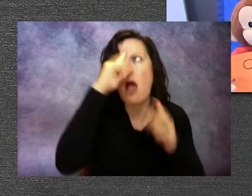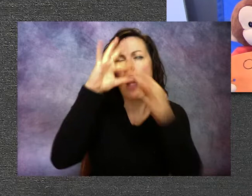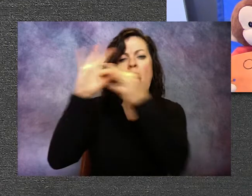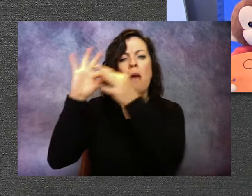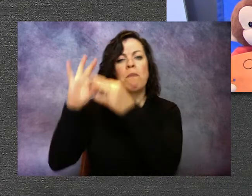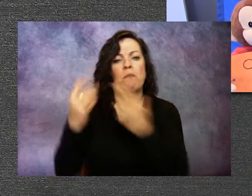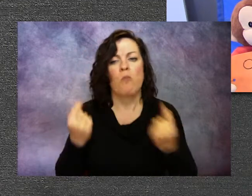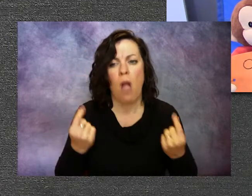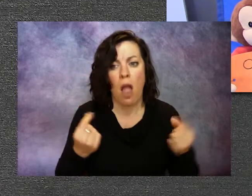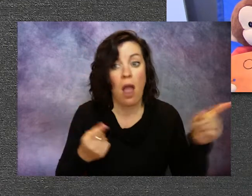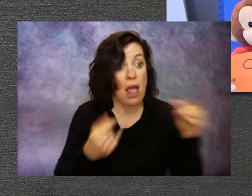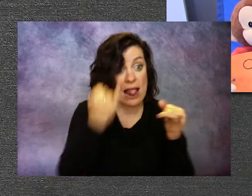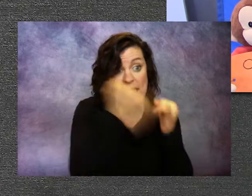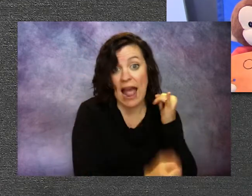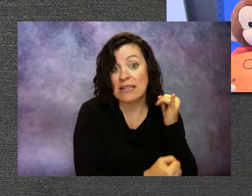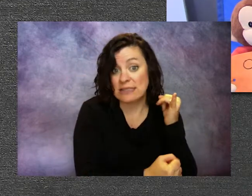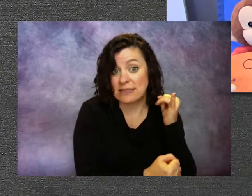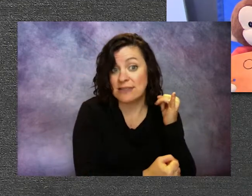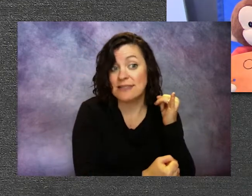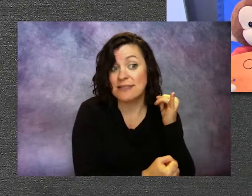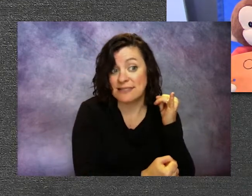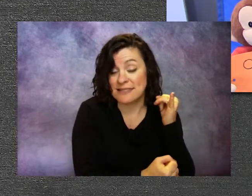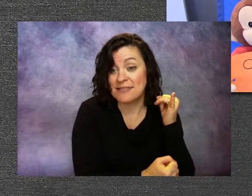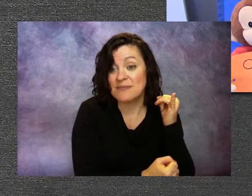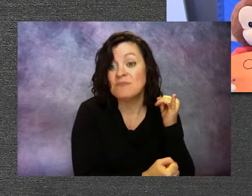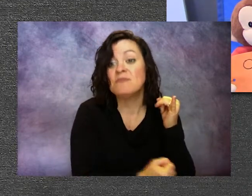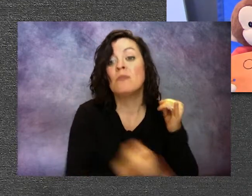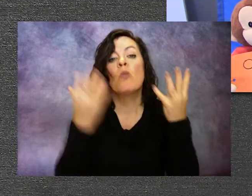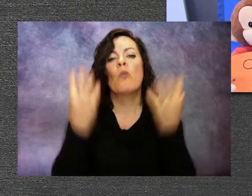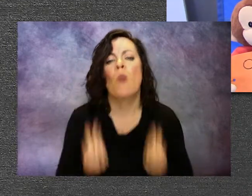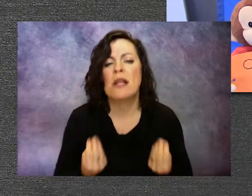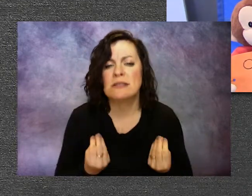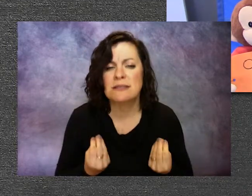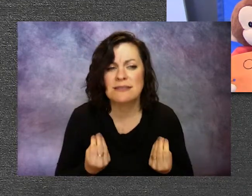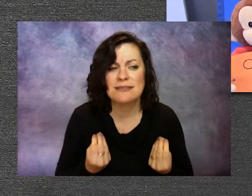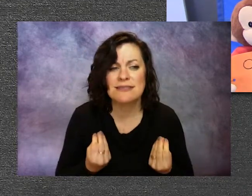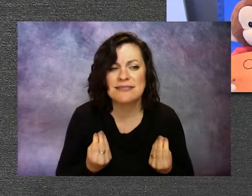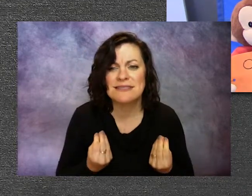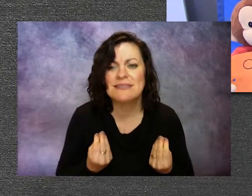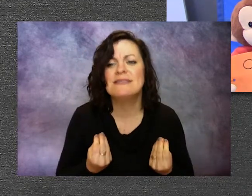Last. Wet. Sad.